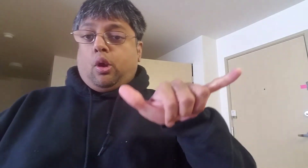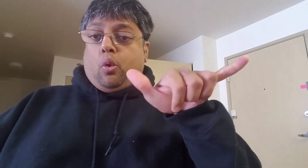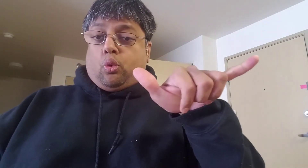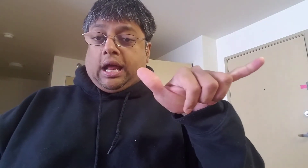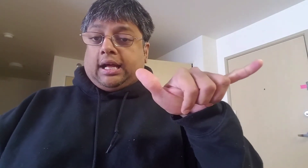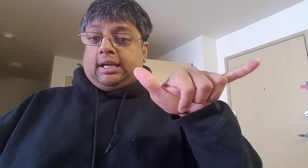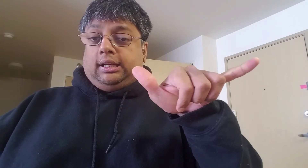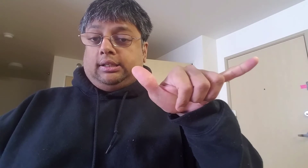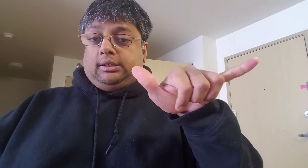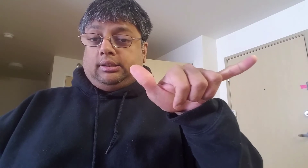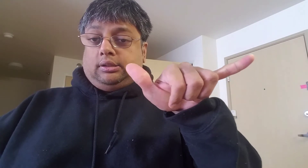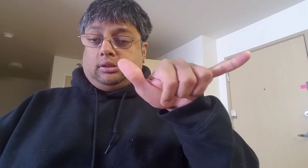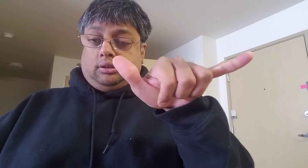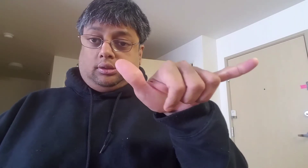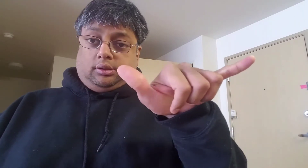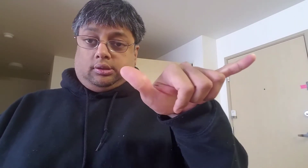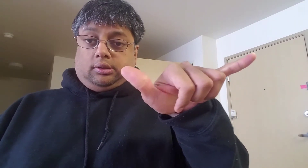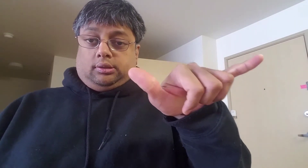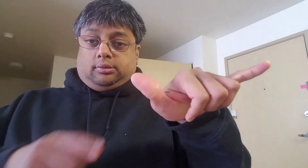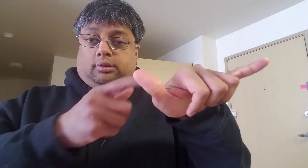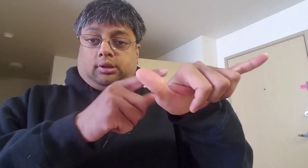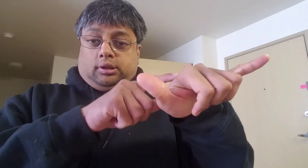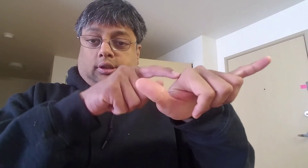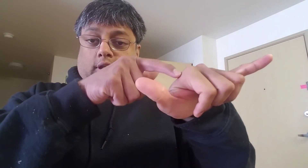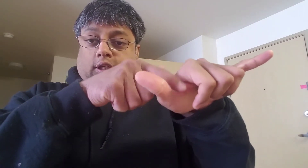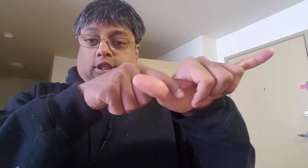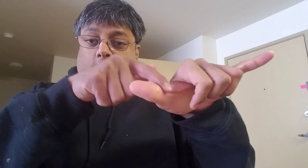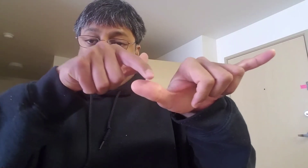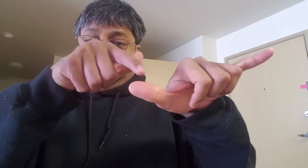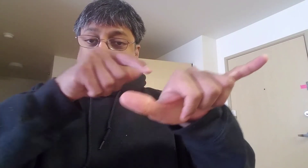"Y" *explaining how to do the "Y" in sign*